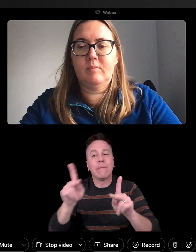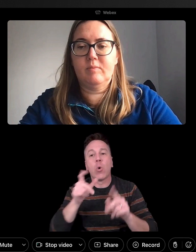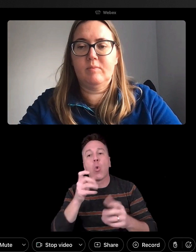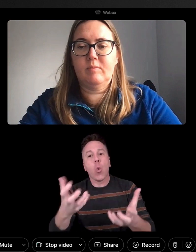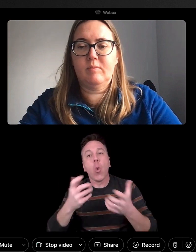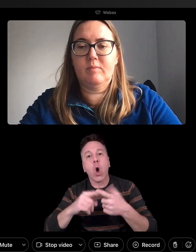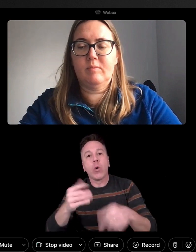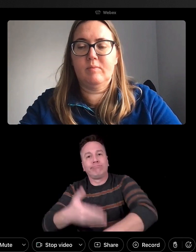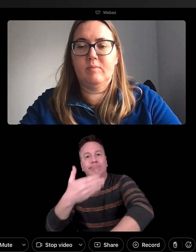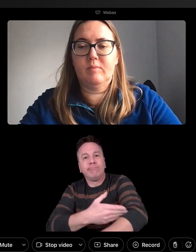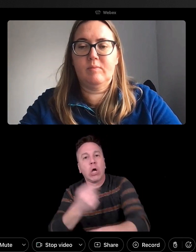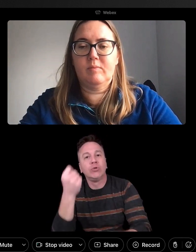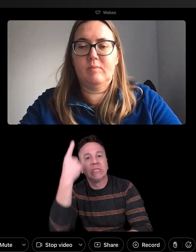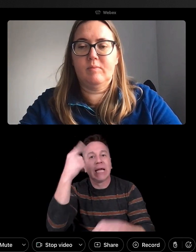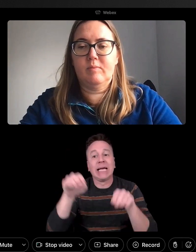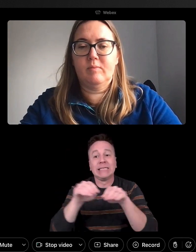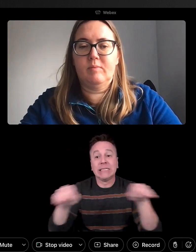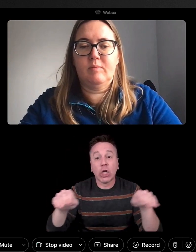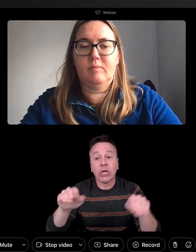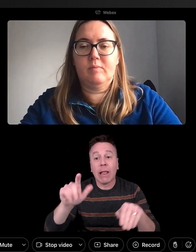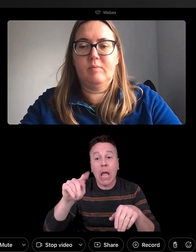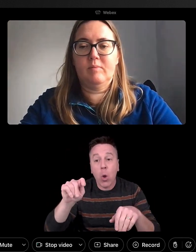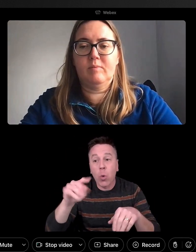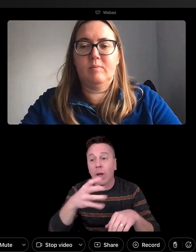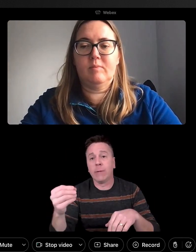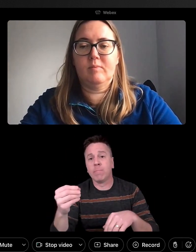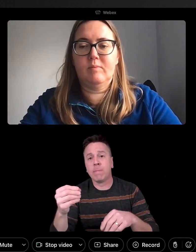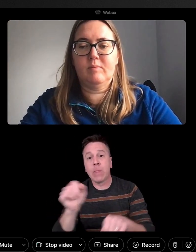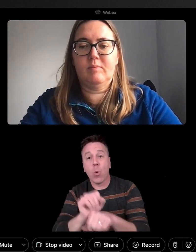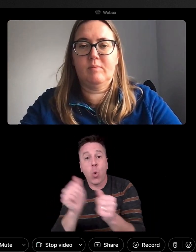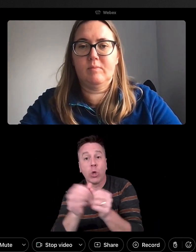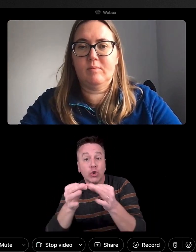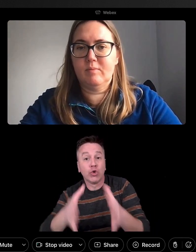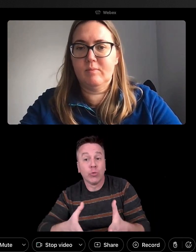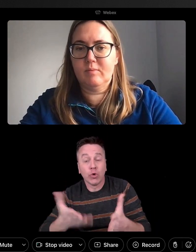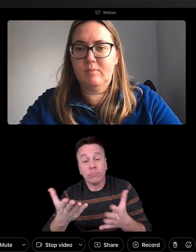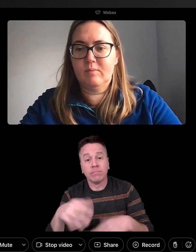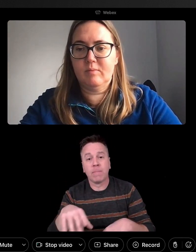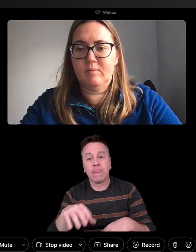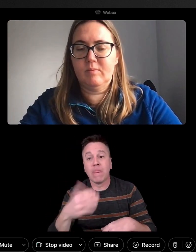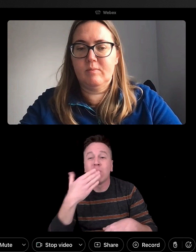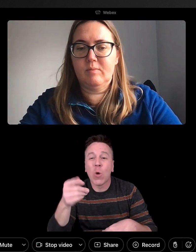understand the stage layout and working with an interpreter. So thank you so much for taking